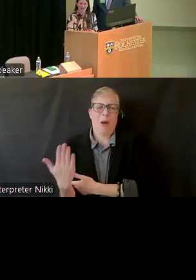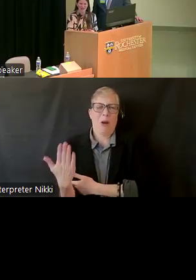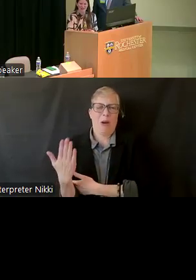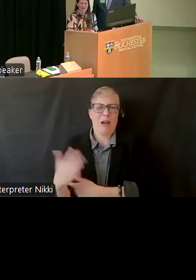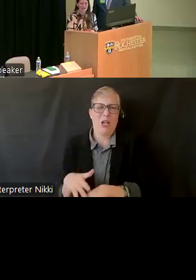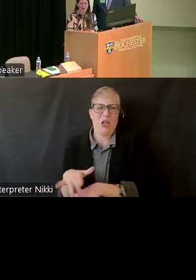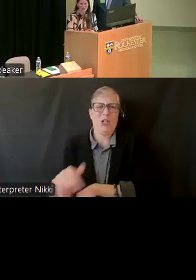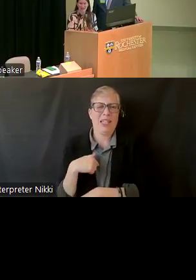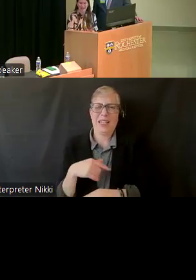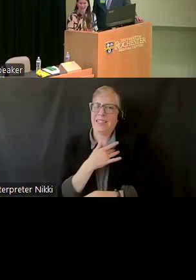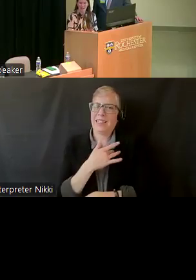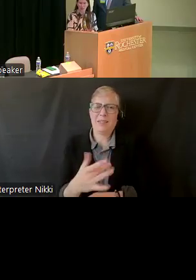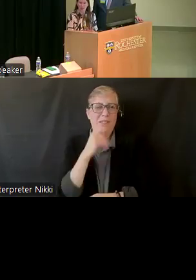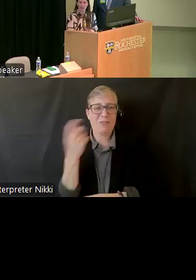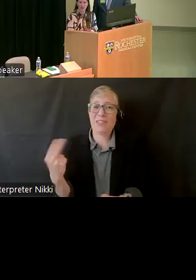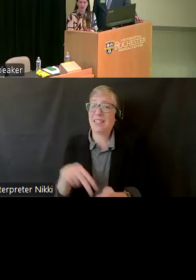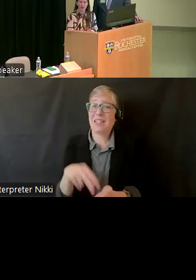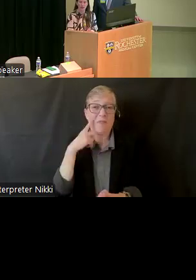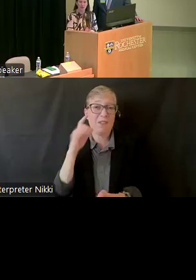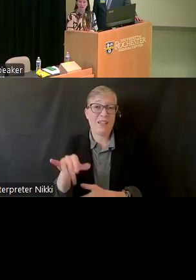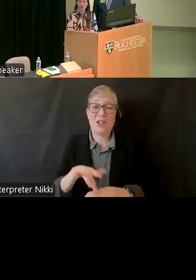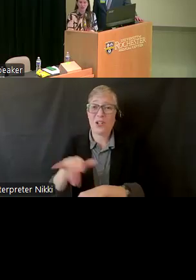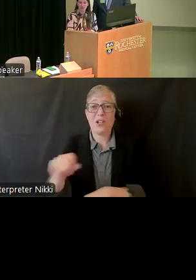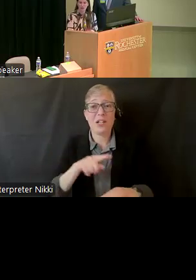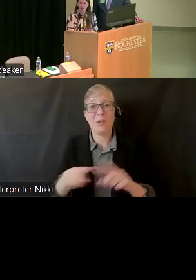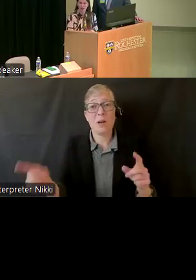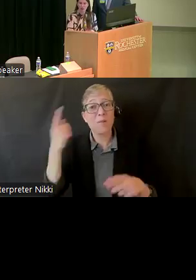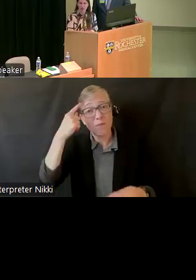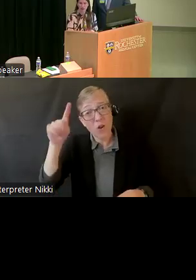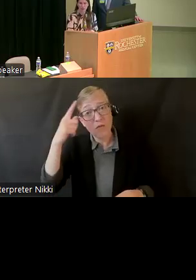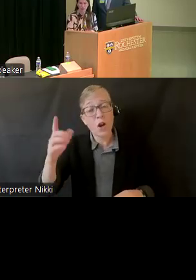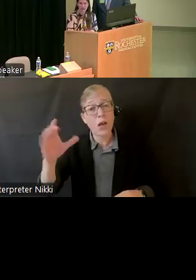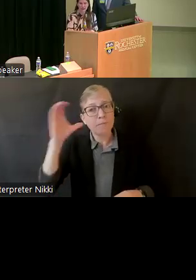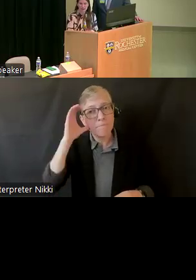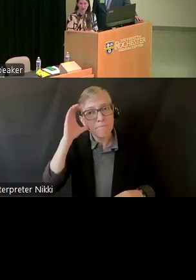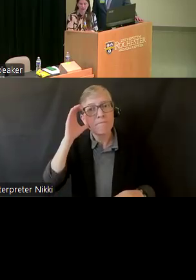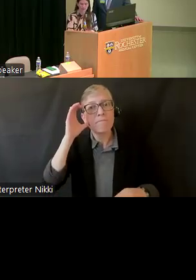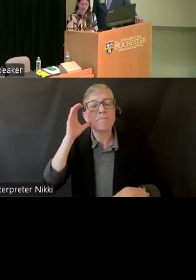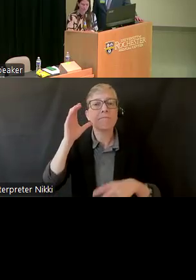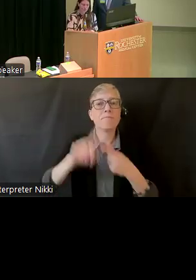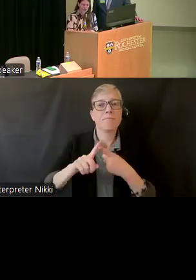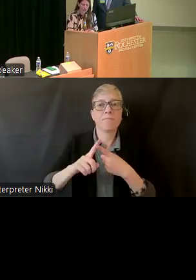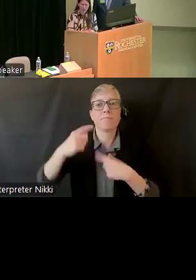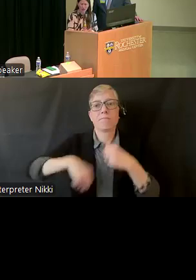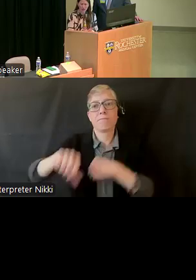um get up for but it's you know really to listen to each other and and what we need um so it can